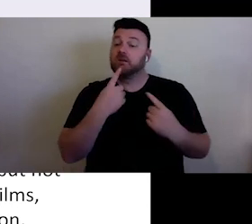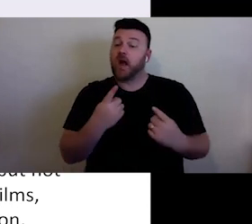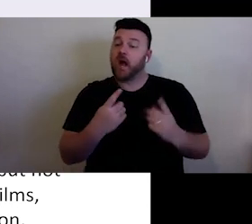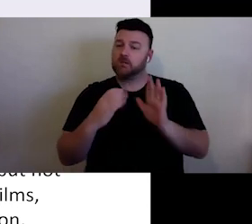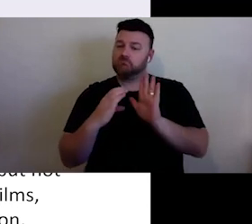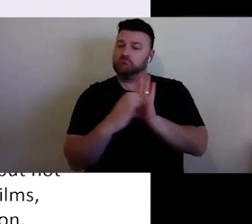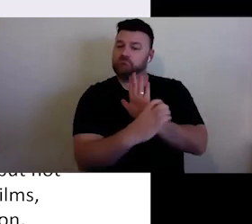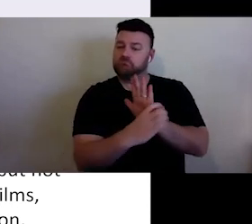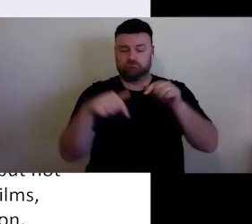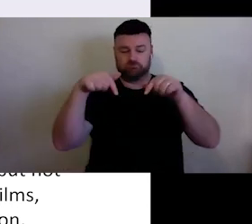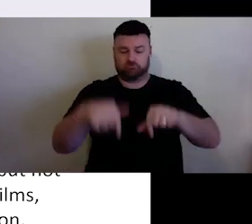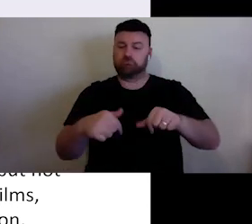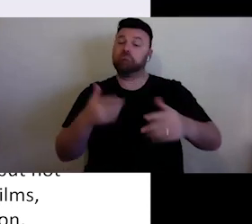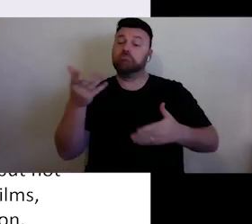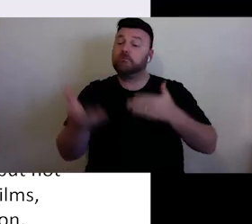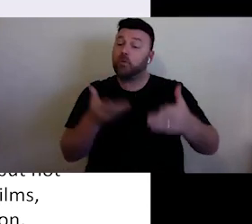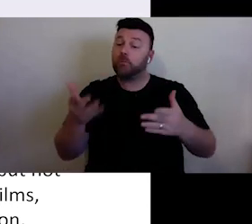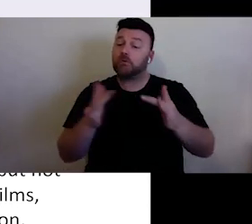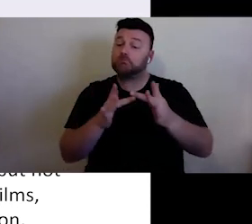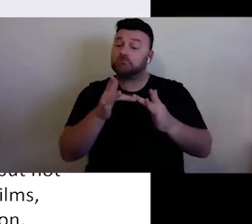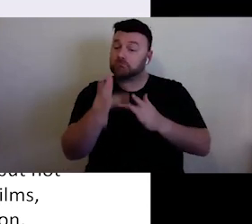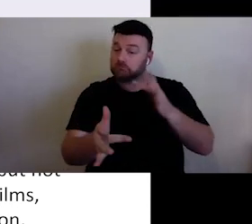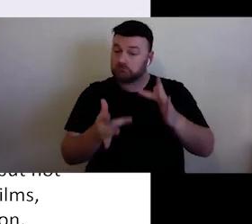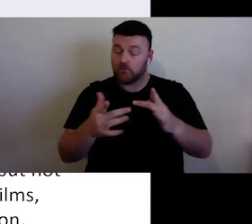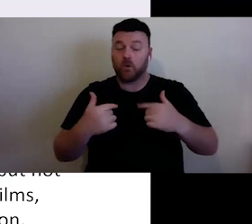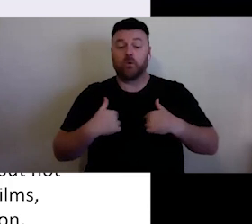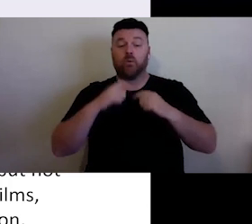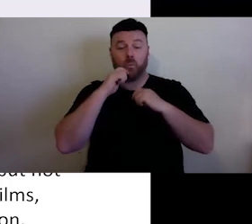range of material including but not limited to art"... Oh, that's such a